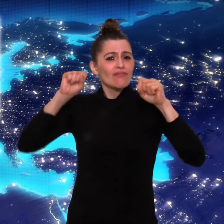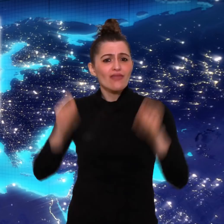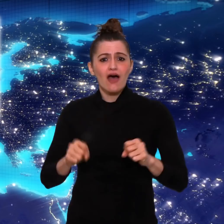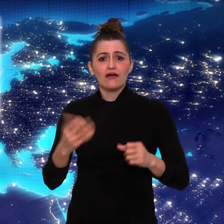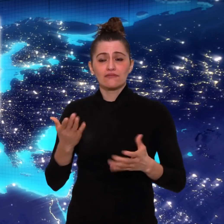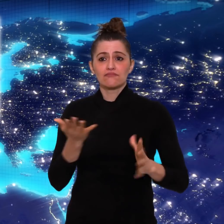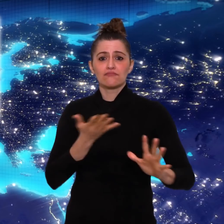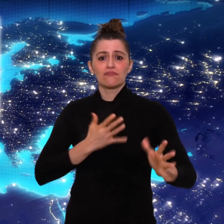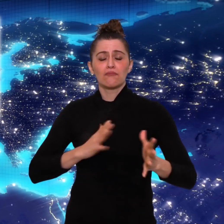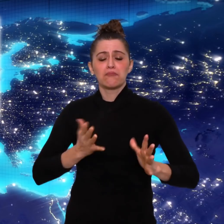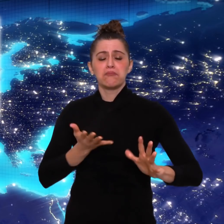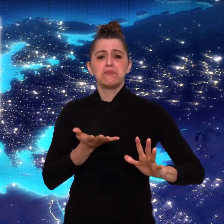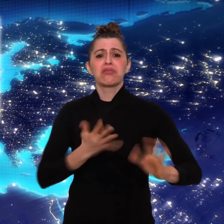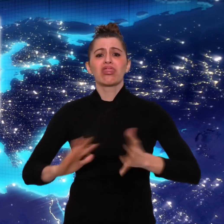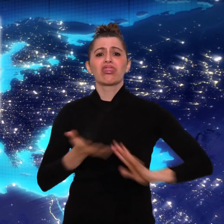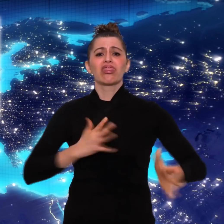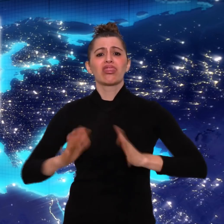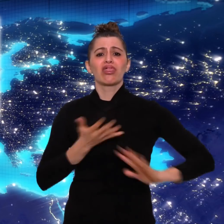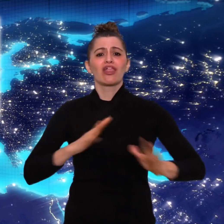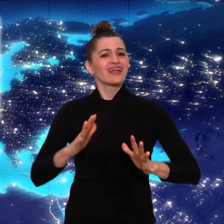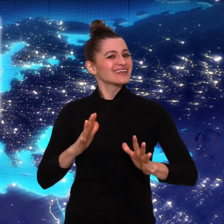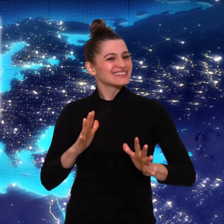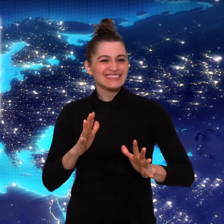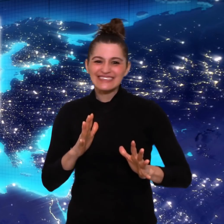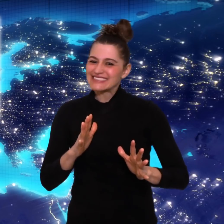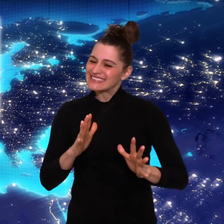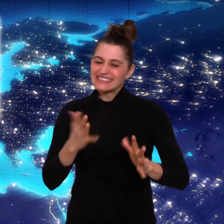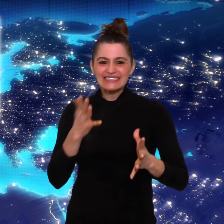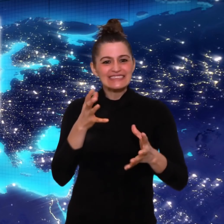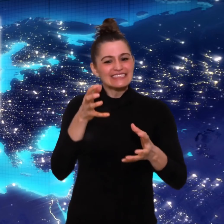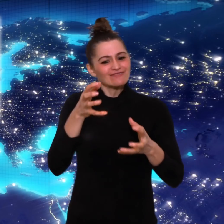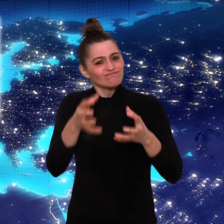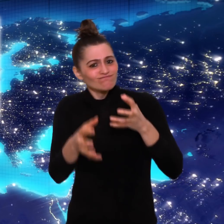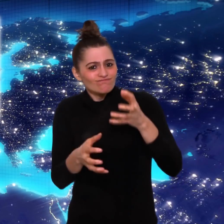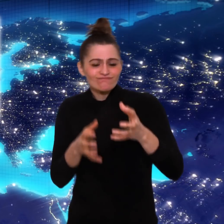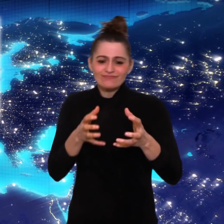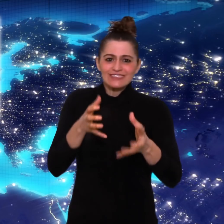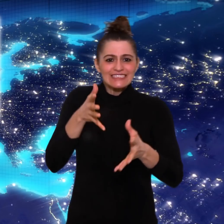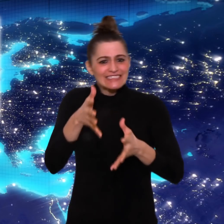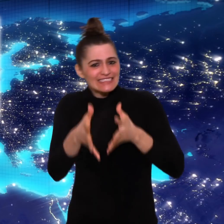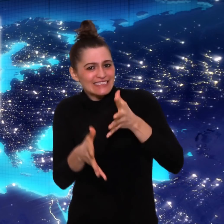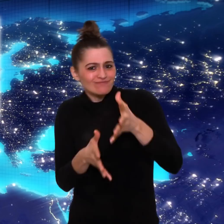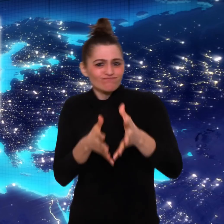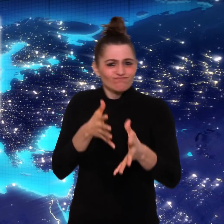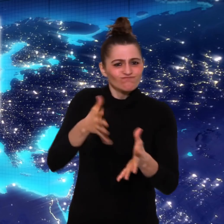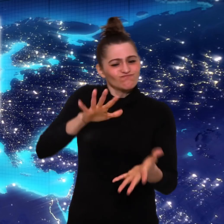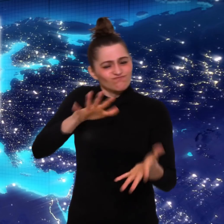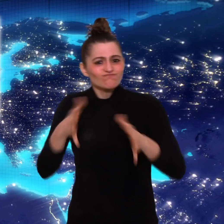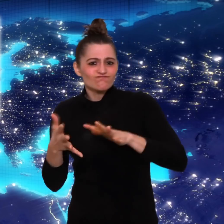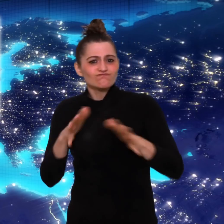fluent, and that the university